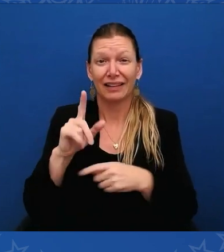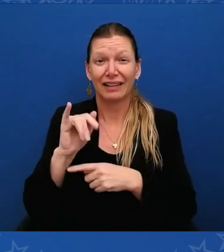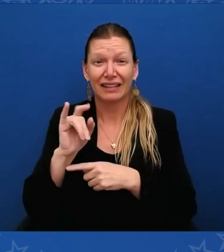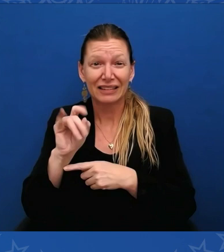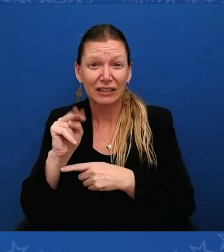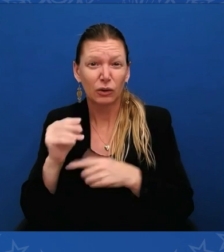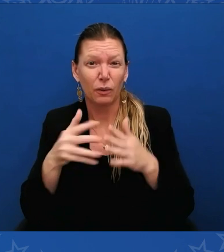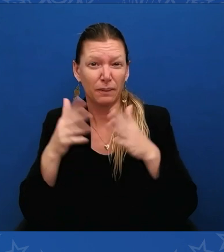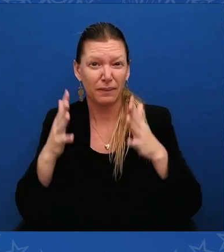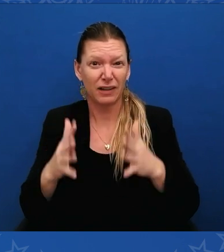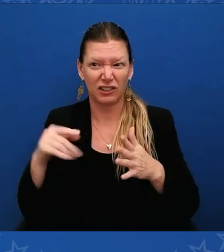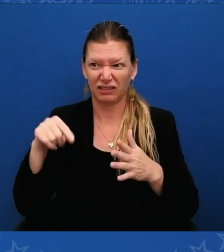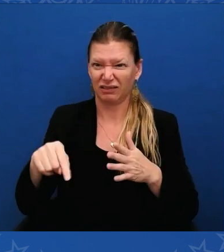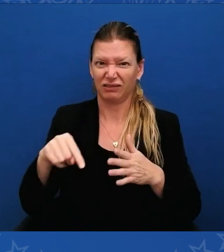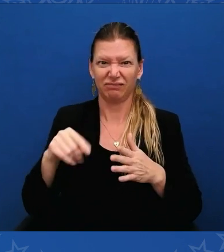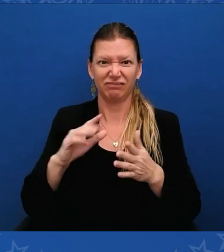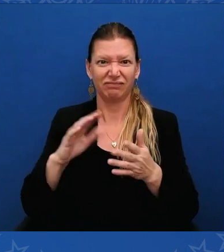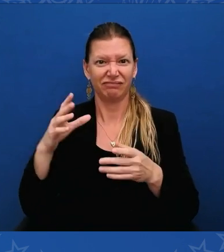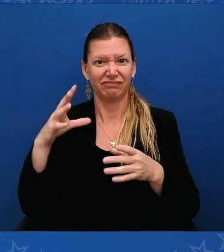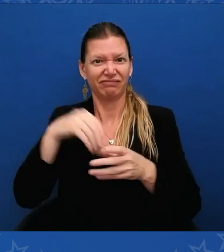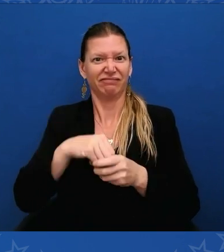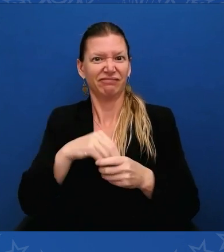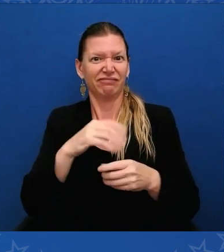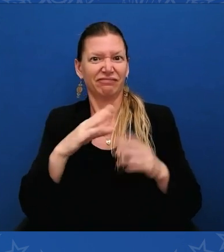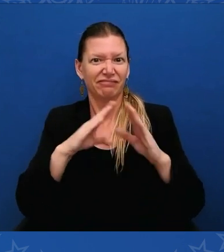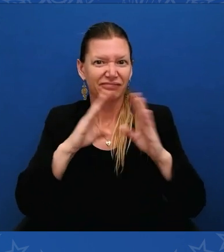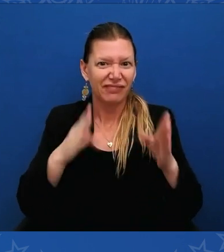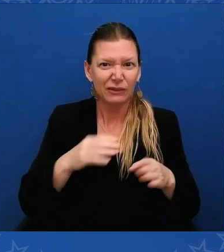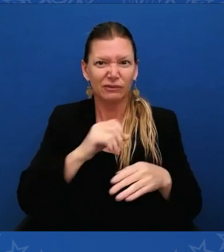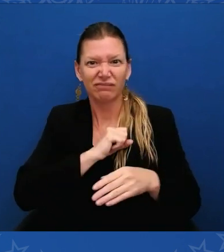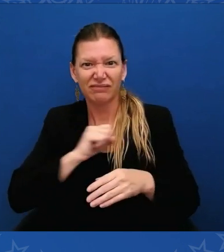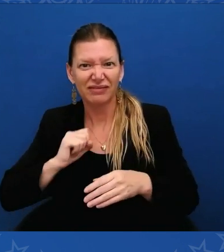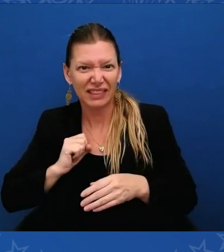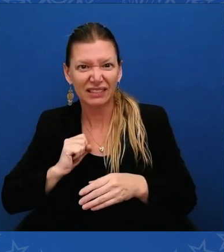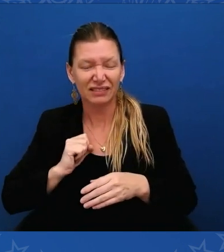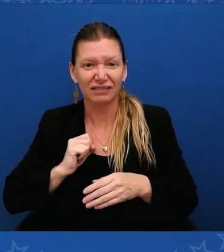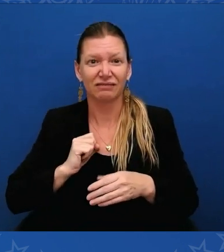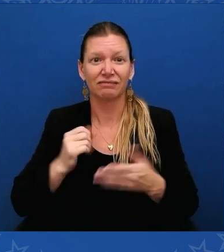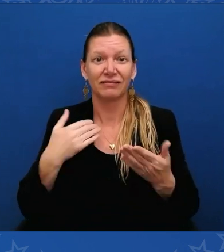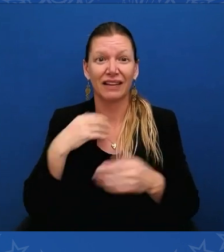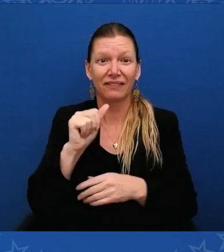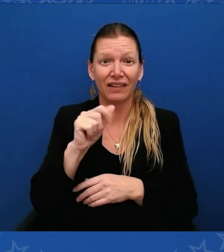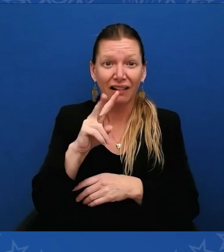including Xavier Becerra as secretary of Health and Human Services.